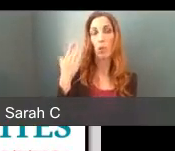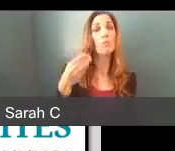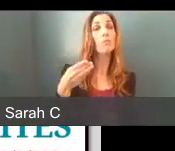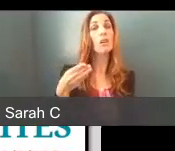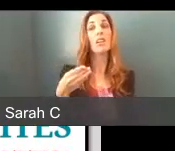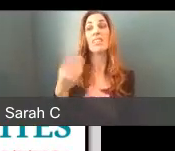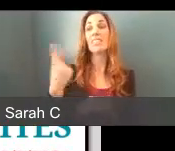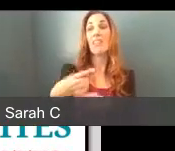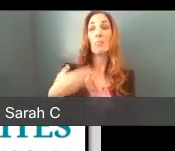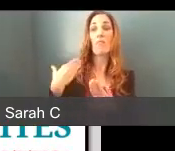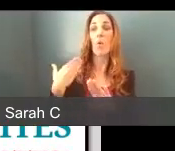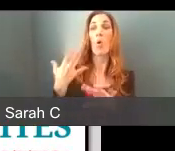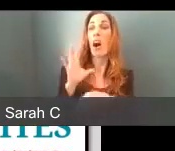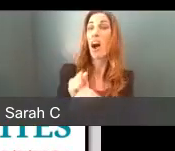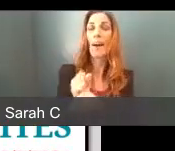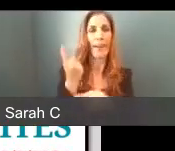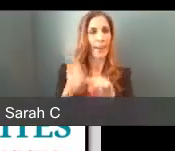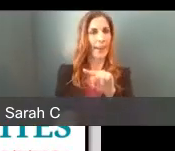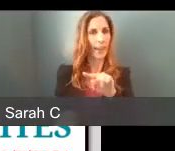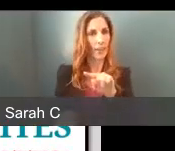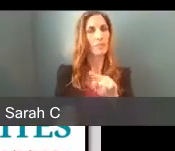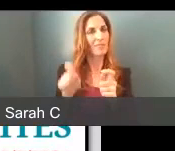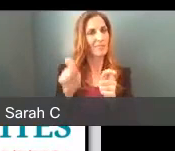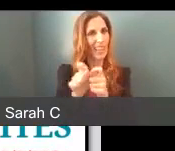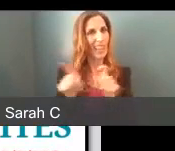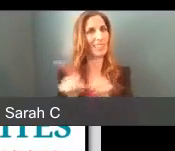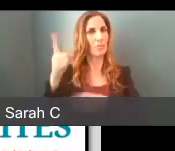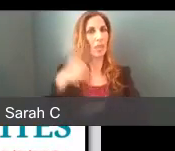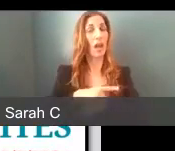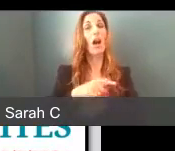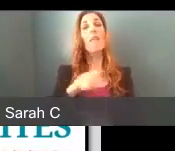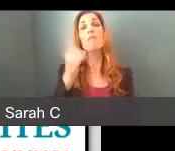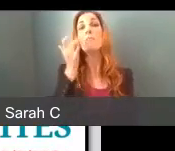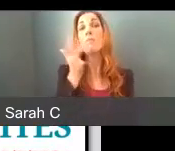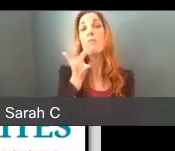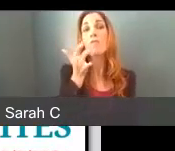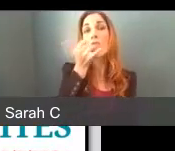If you would prefer to make an appointment by phone, the phone registration opens up at 8:30